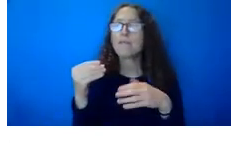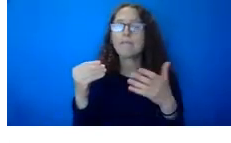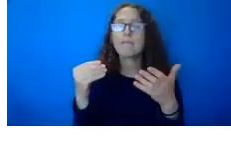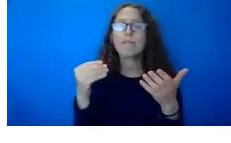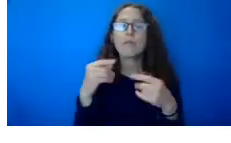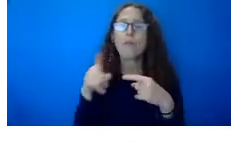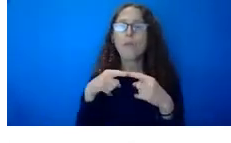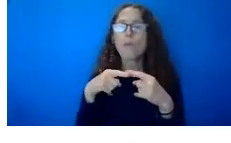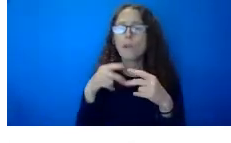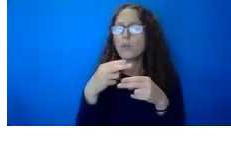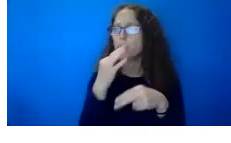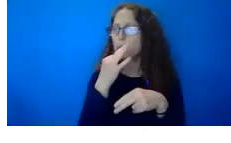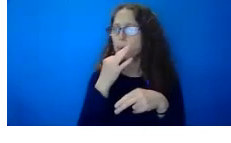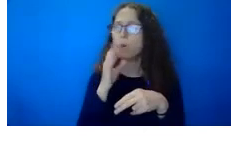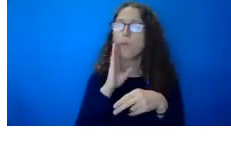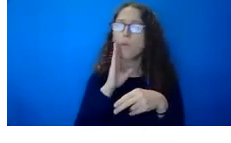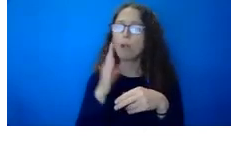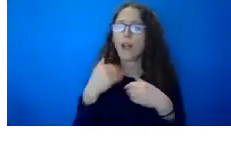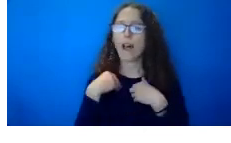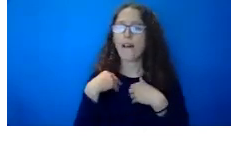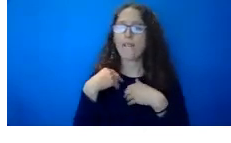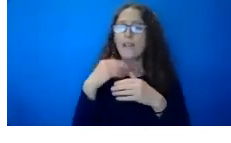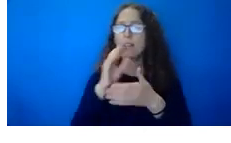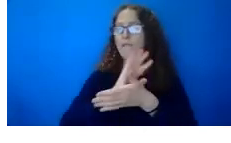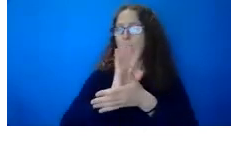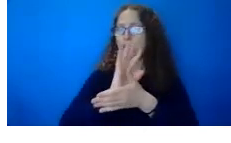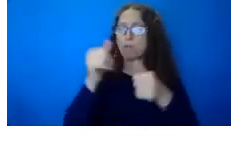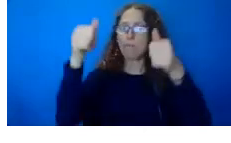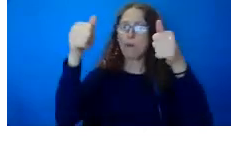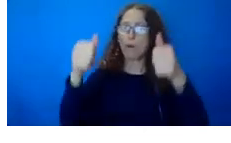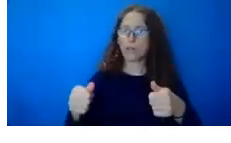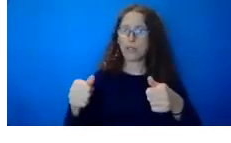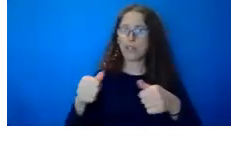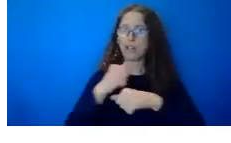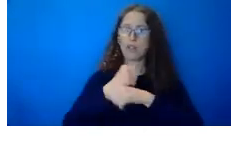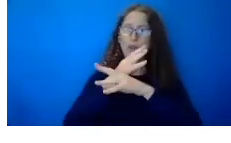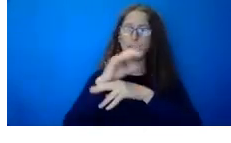SEE YOU. IF YOU DON'T WANT TO BE SEEN, PLEASE TURN YOUR VIDEO OFF. THIS MEETING IS BEING RECORDED FOR FOLKS TO BE